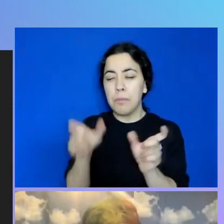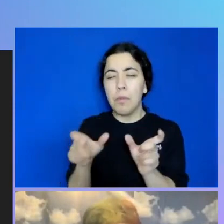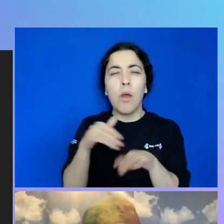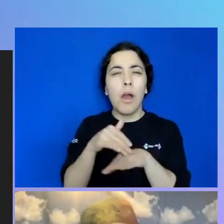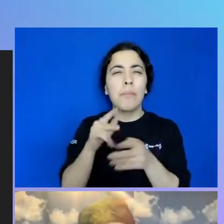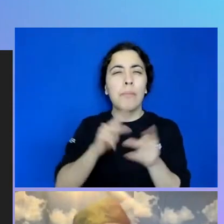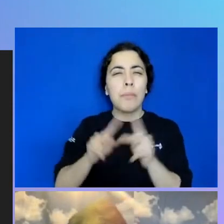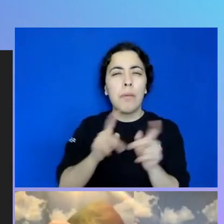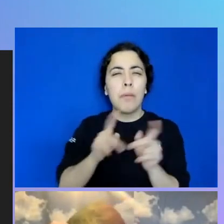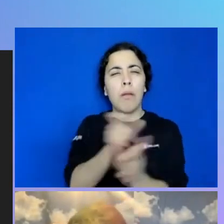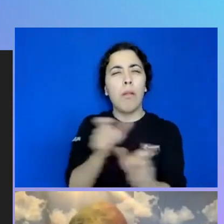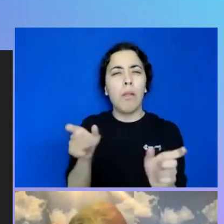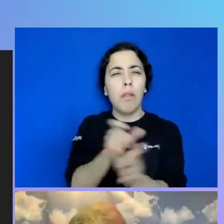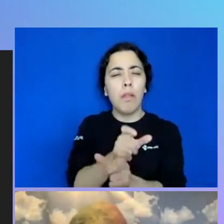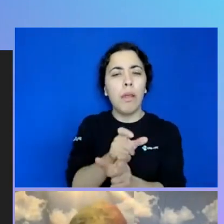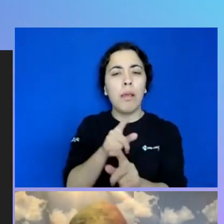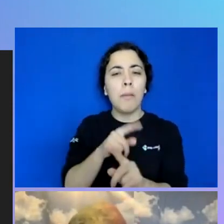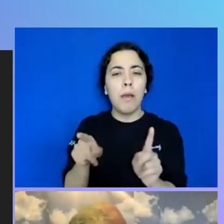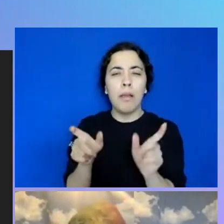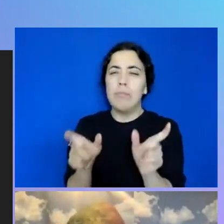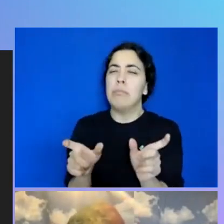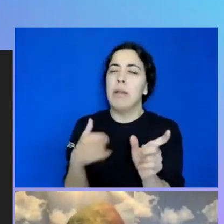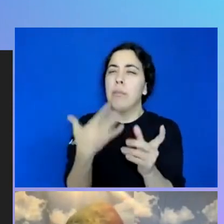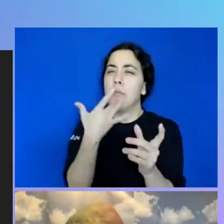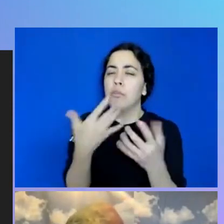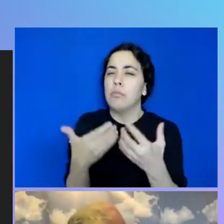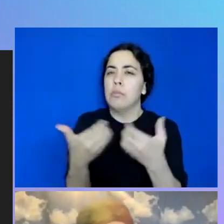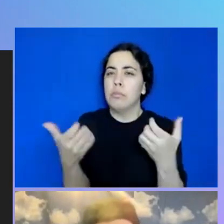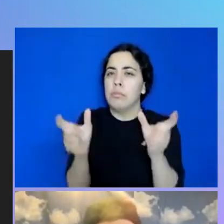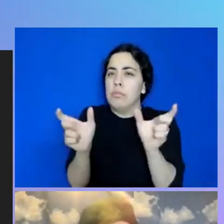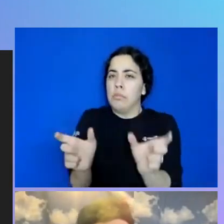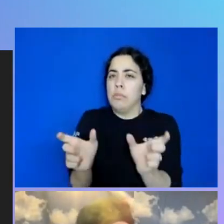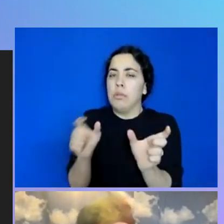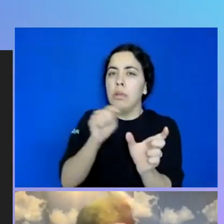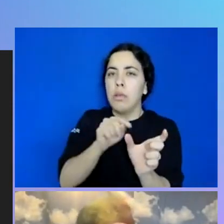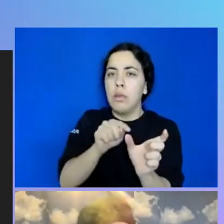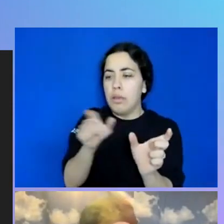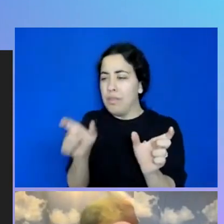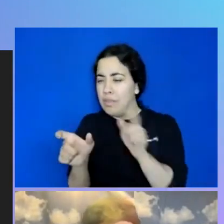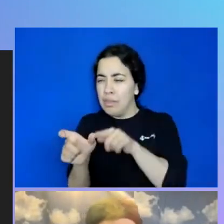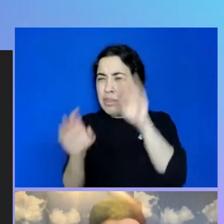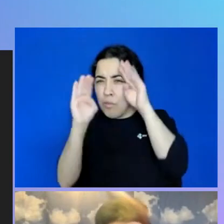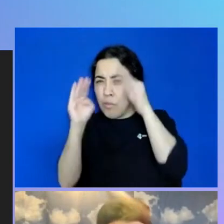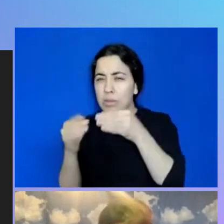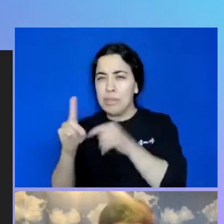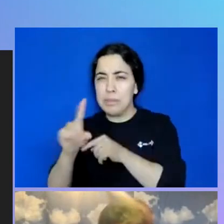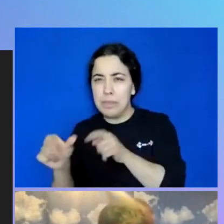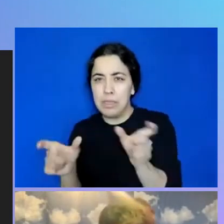bit more. And what we mean by that is a preference for